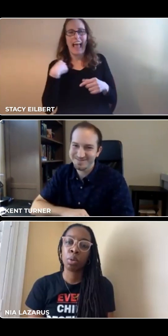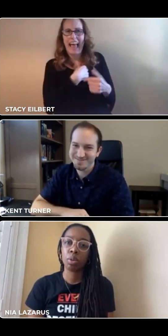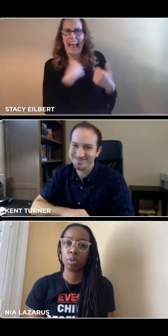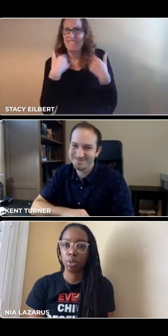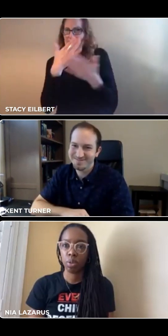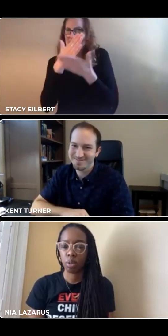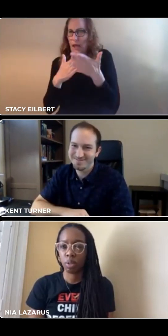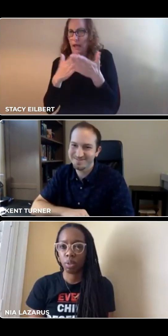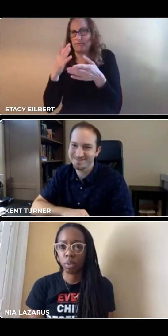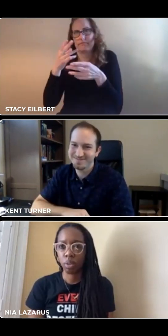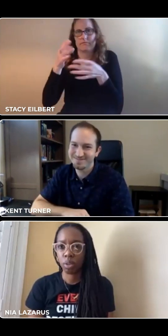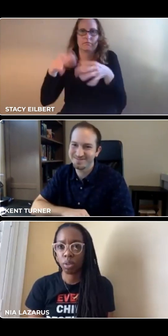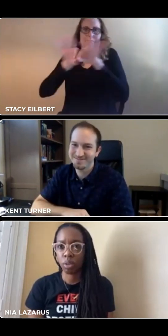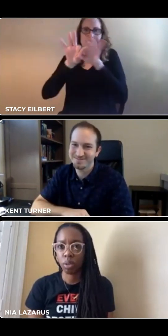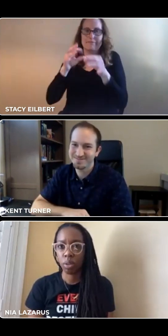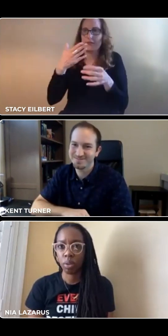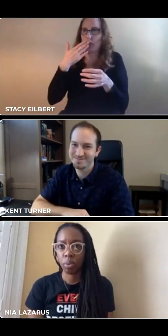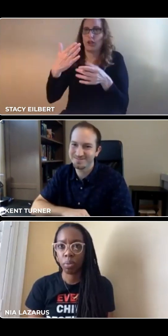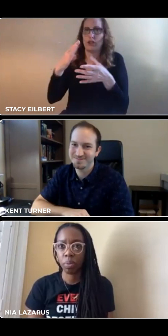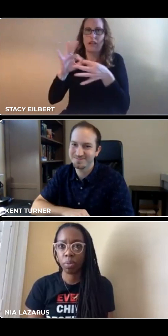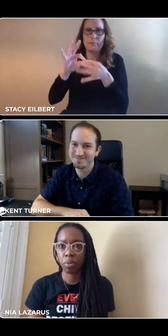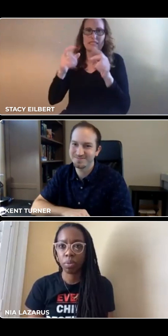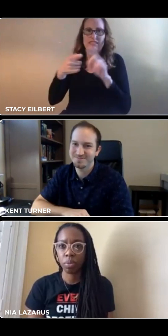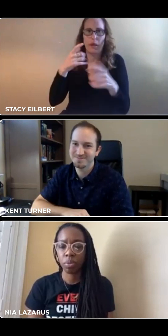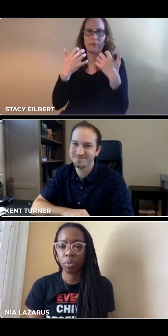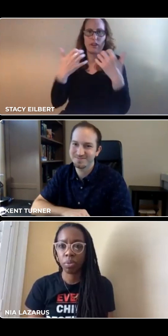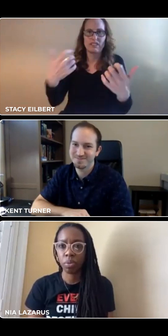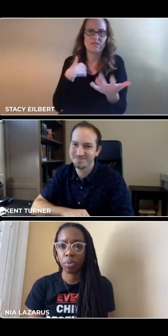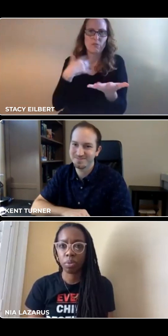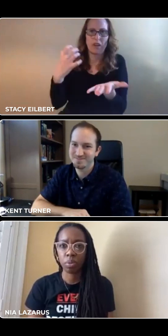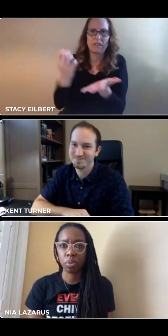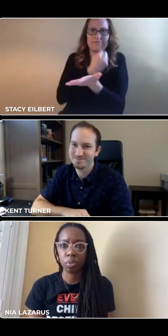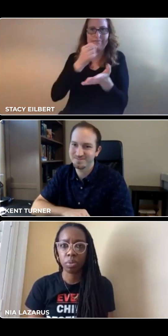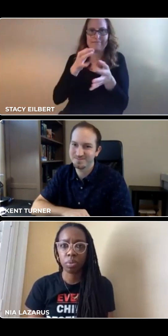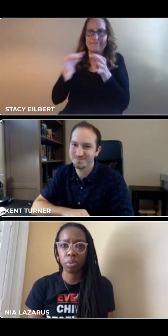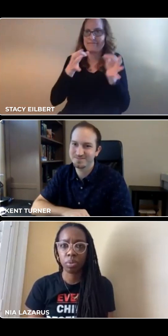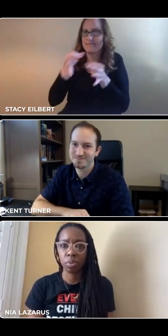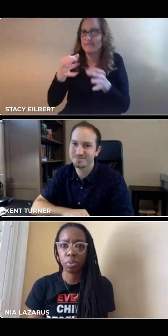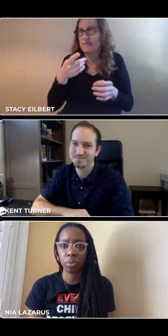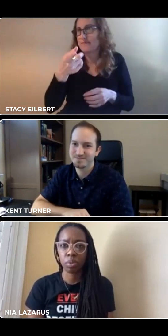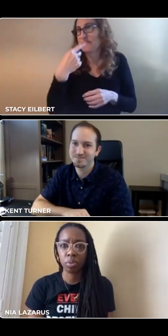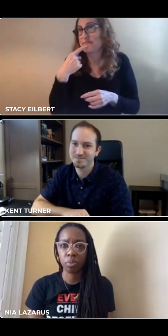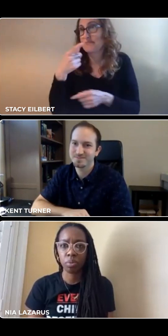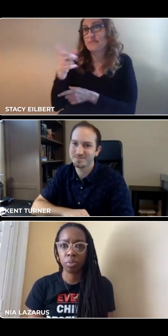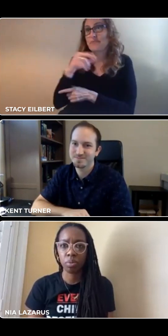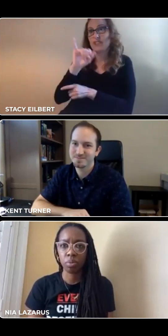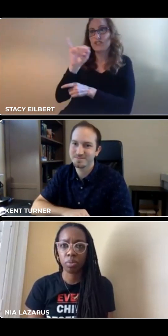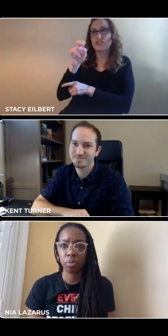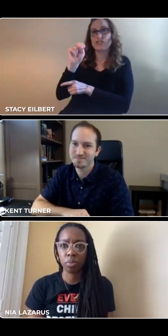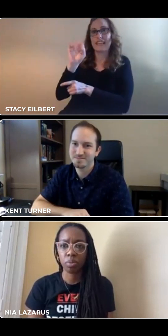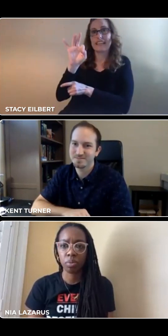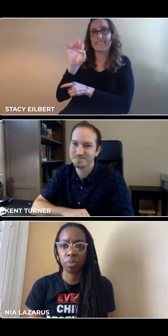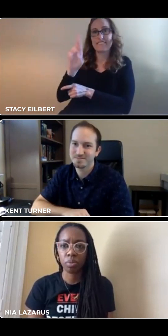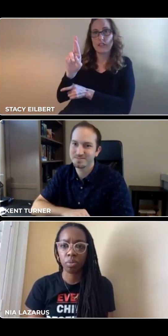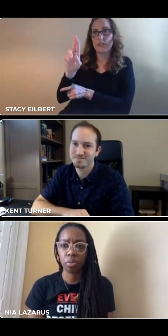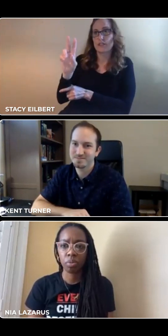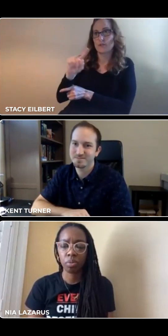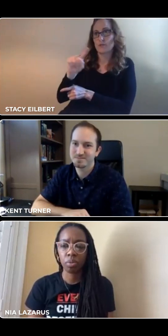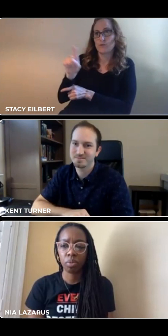That's kind of sticky there. [Laugh] Right. I see some really great comments from the audience that I'd like to go ahead and share.